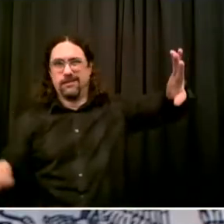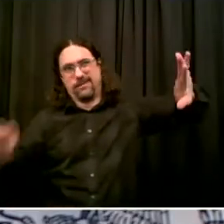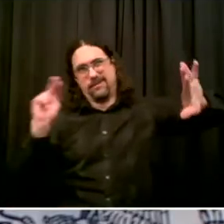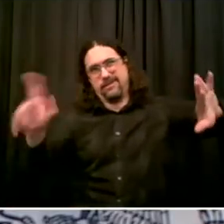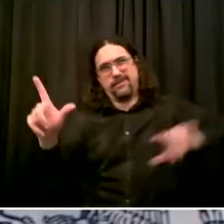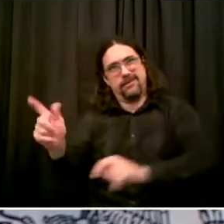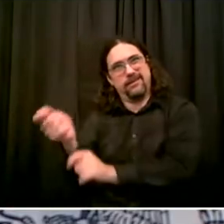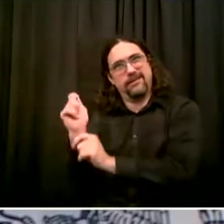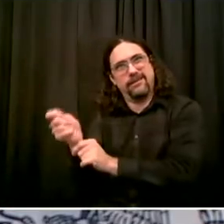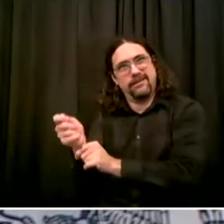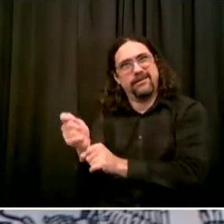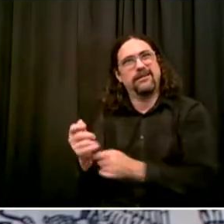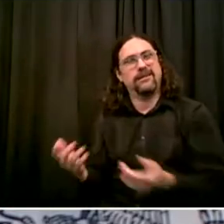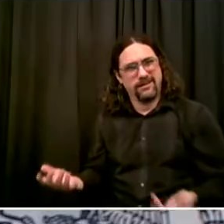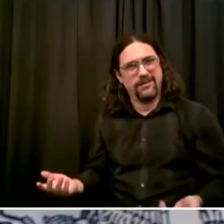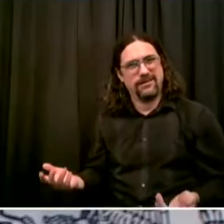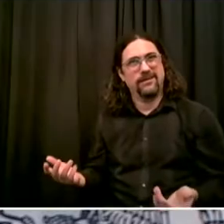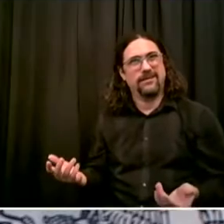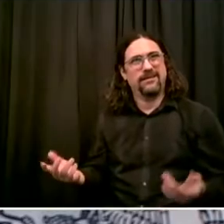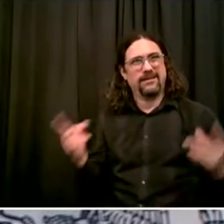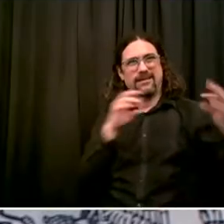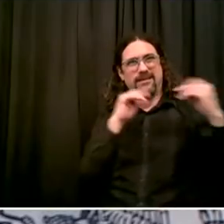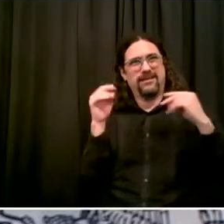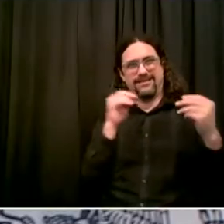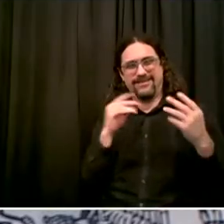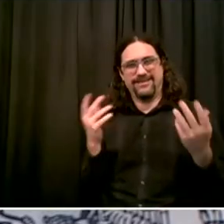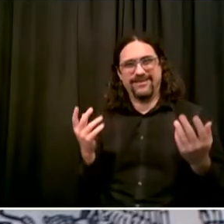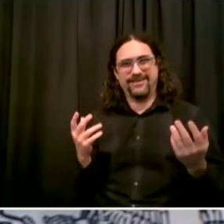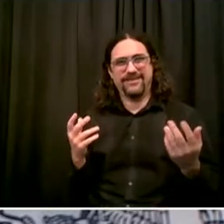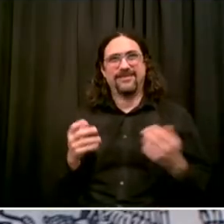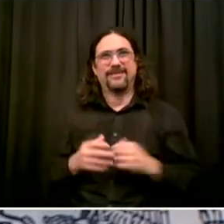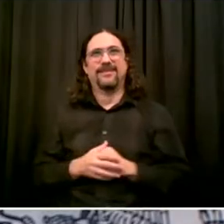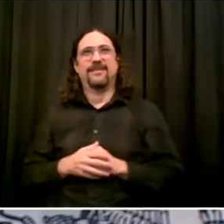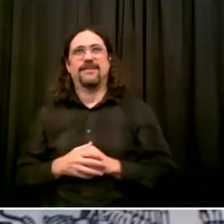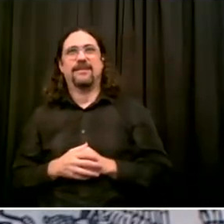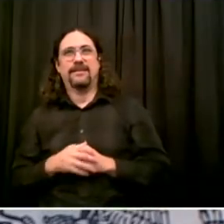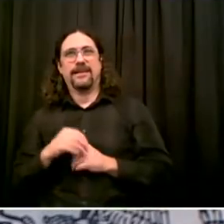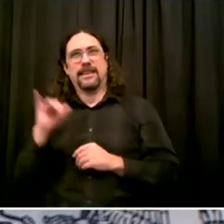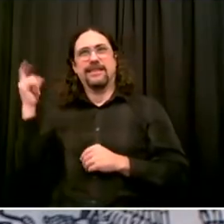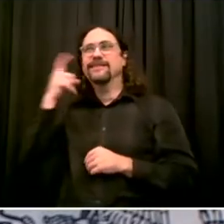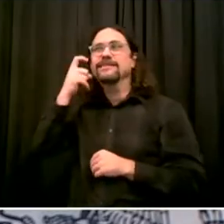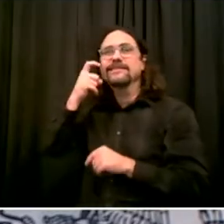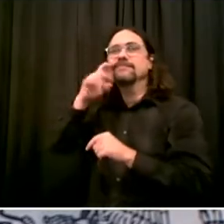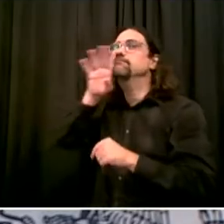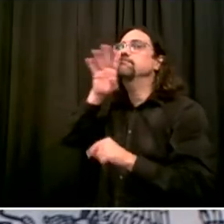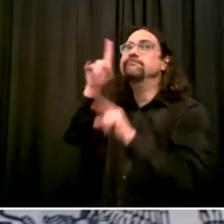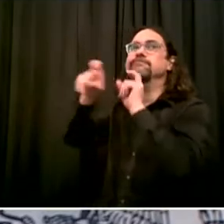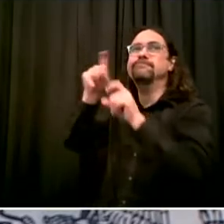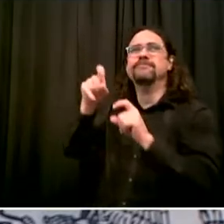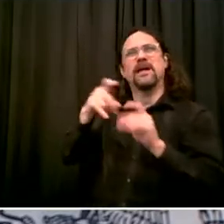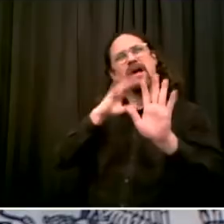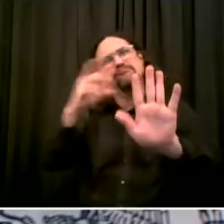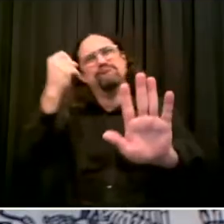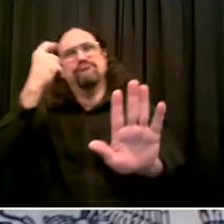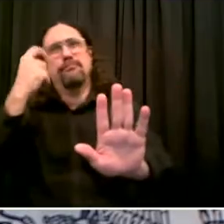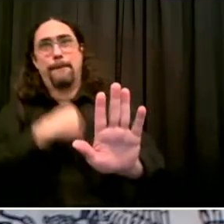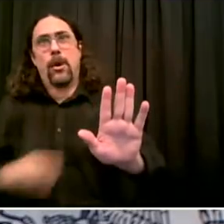SPECIFIC. SOME MAINTAINED THEIR LOYALTY TO THE DODGERS BUT A LOT OF FANS